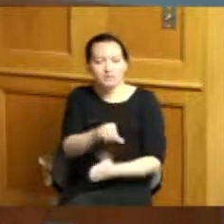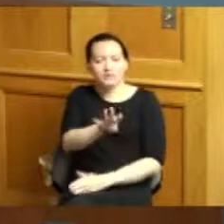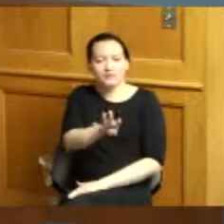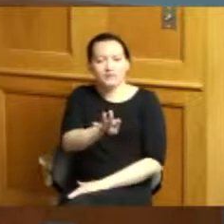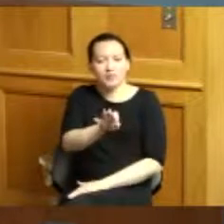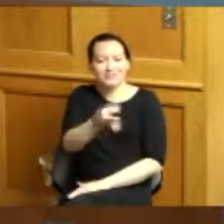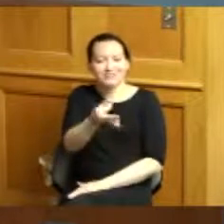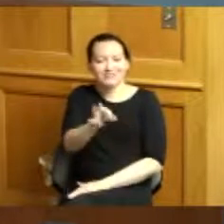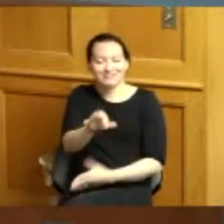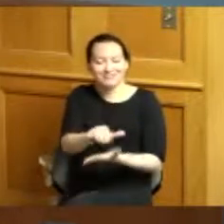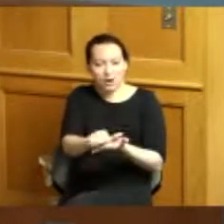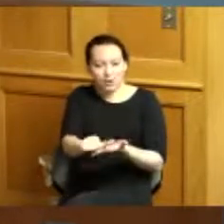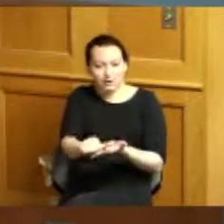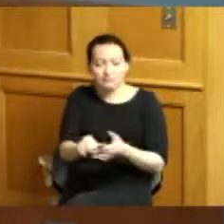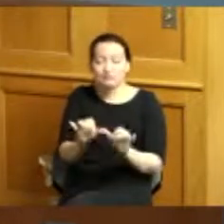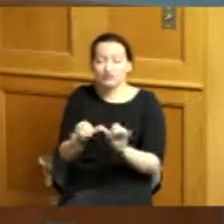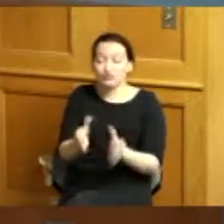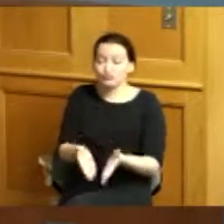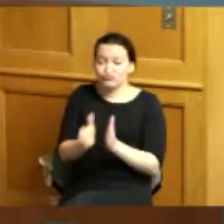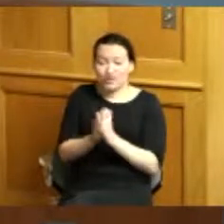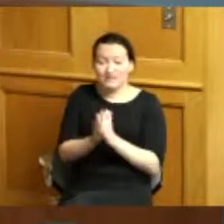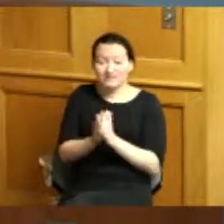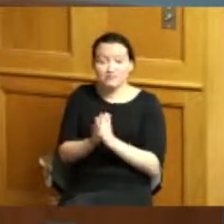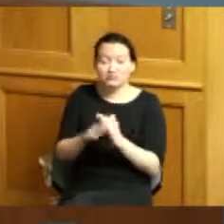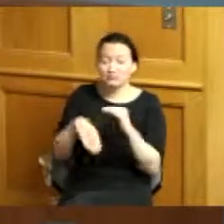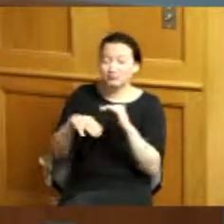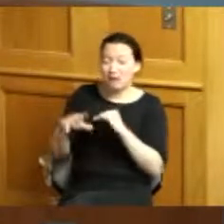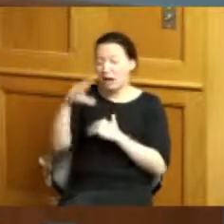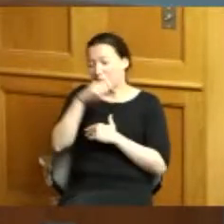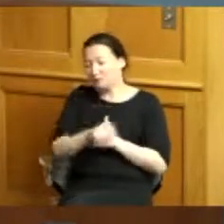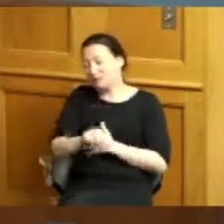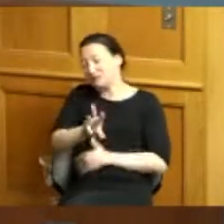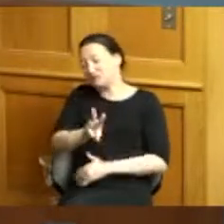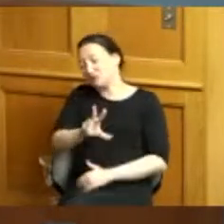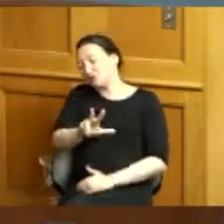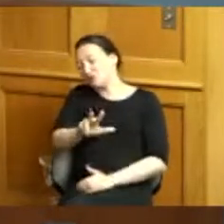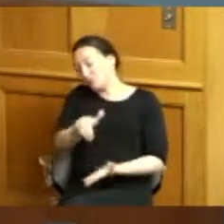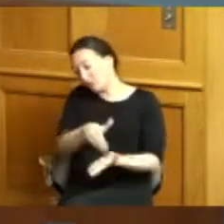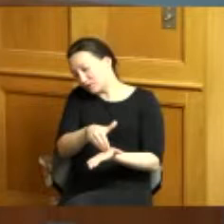and nineteen dollars our Engineers estimate was sixty three thousand five hundred and thirty and